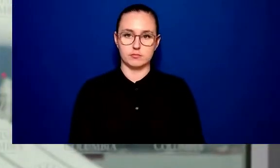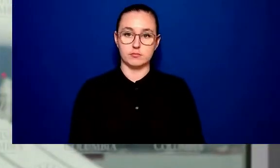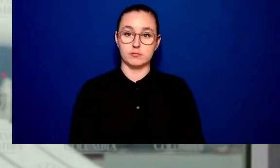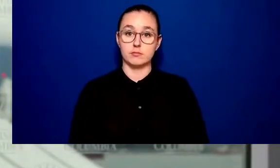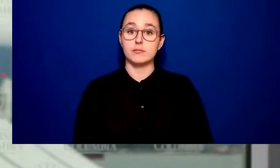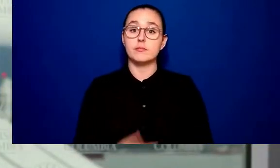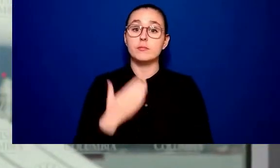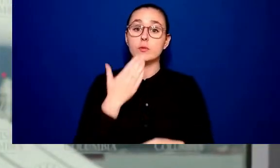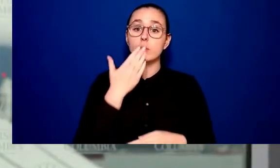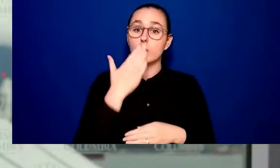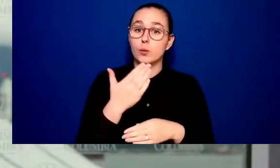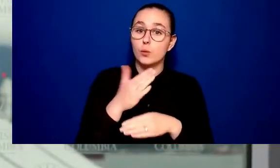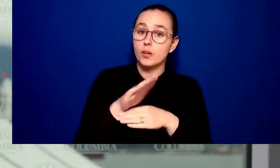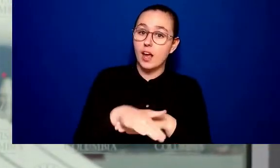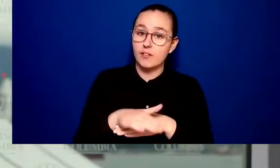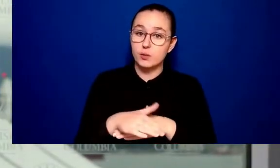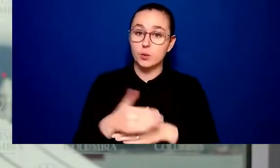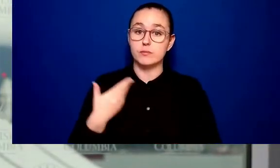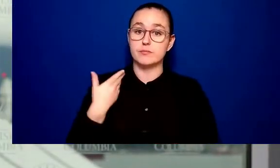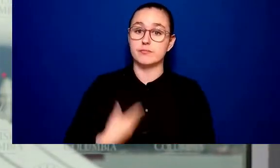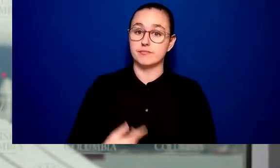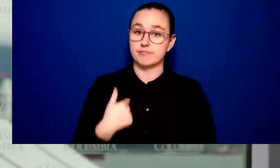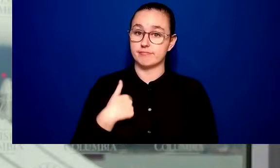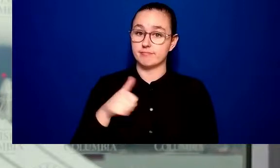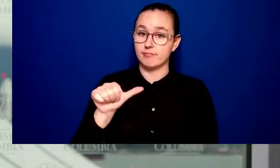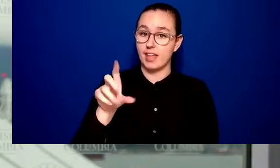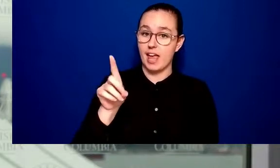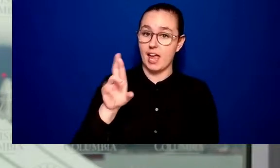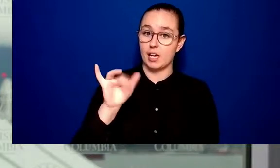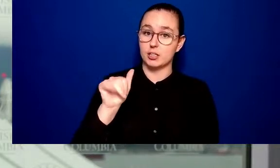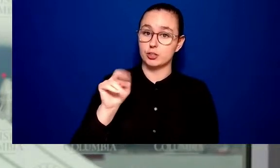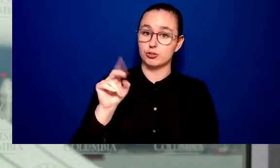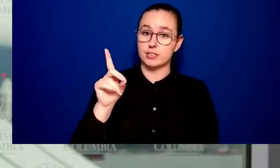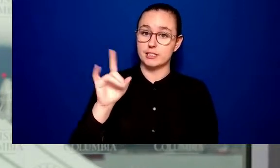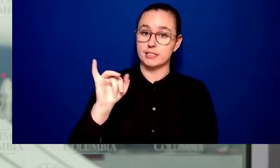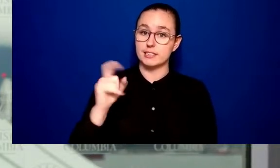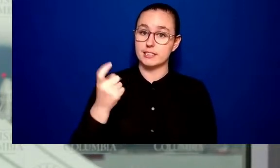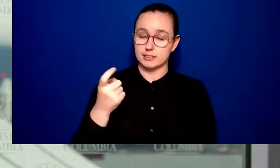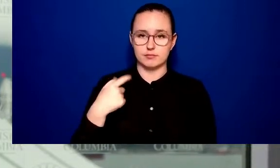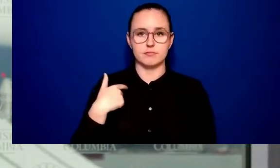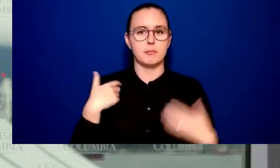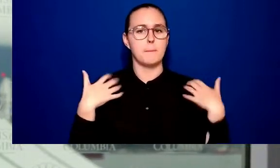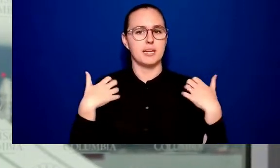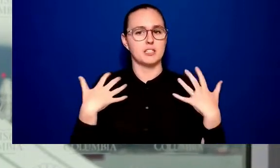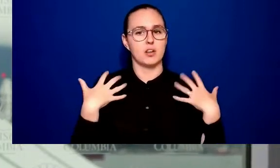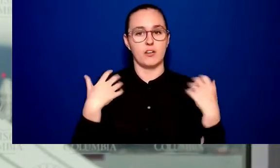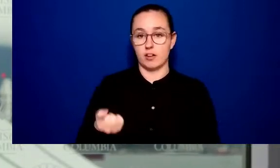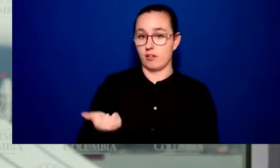name is Adrian Dix. I'm bc's Minister of Health To My Right is Dr Bonnie Henry, bc's provincial health officer Sir